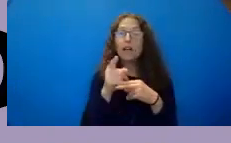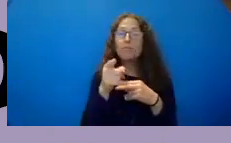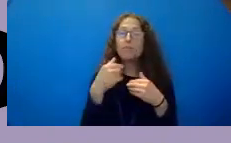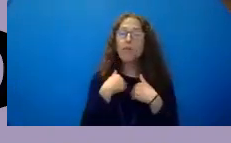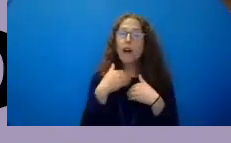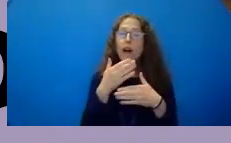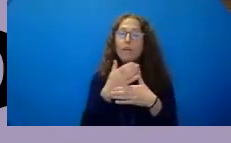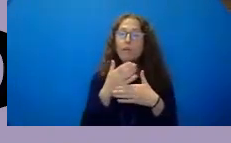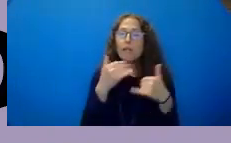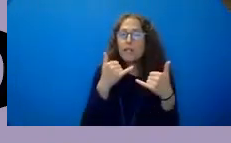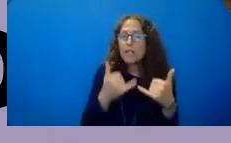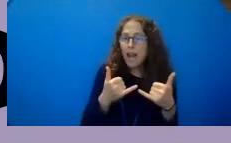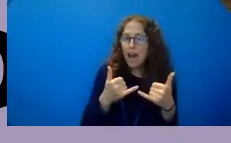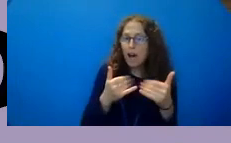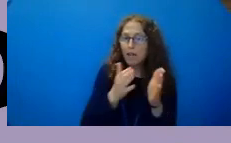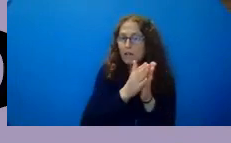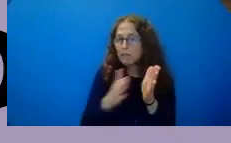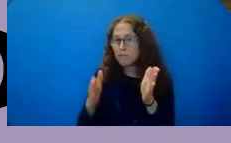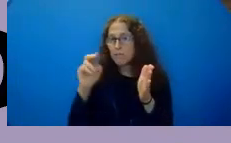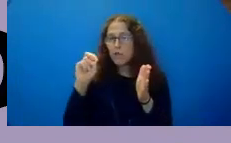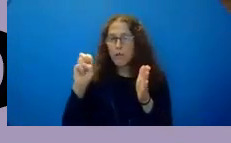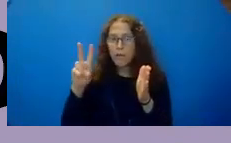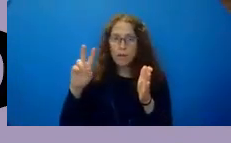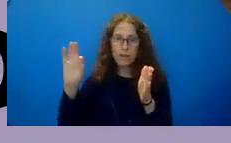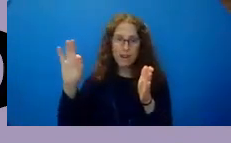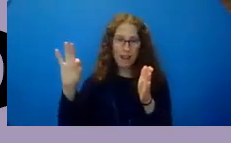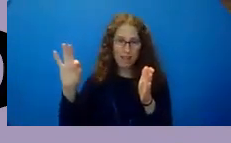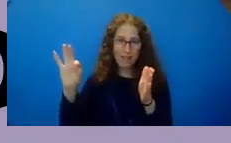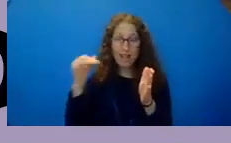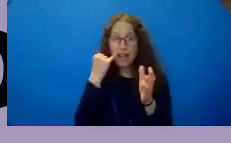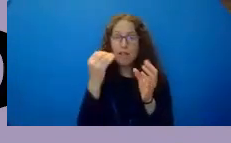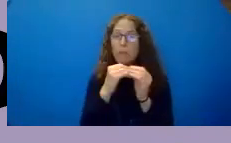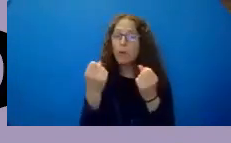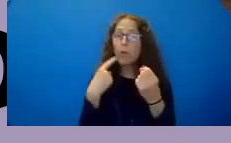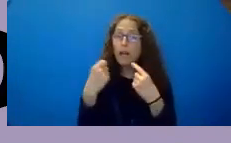WANT TO REMIND YOU AGAIN